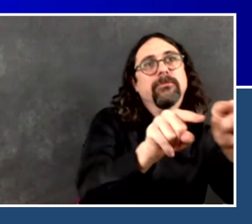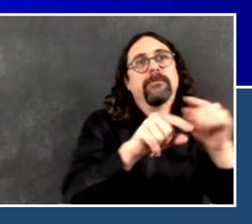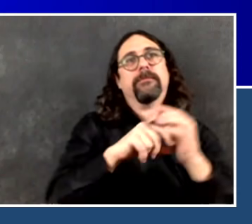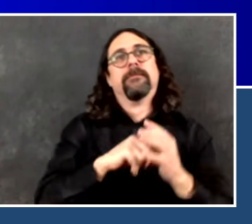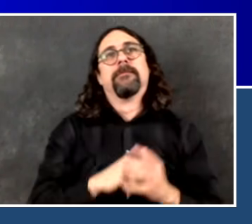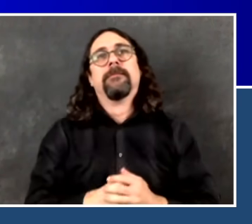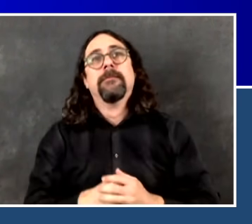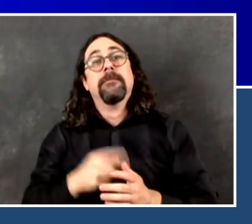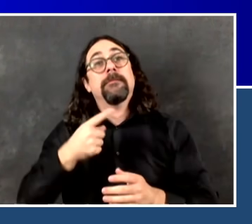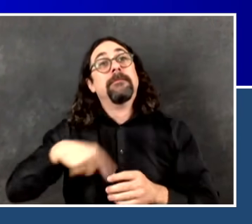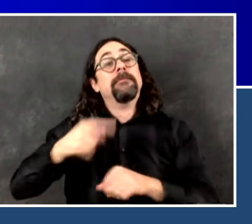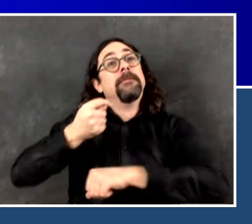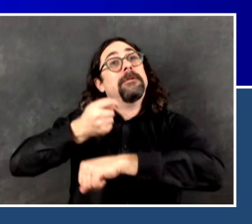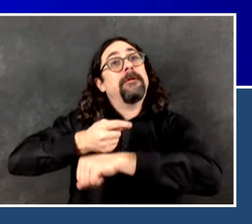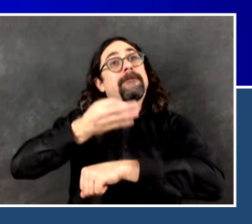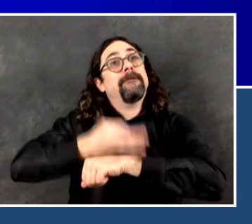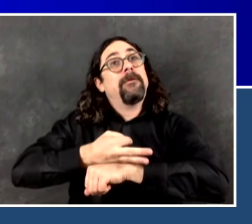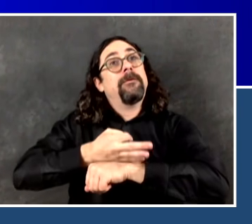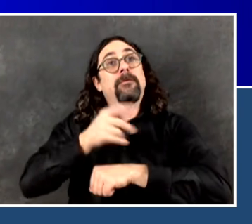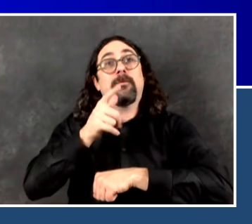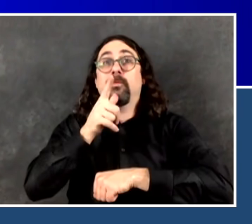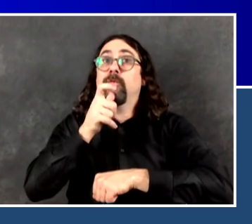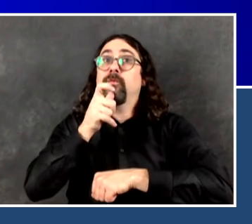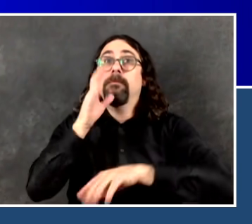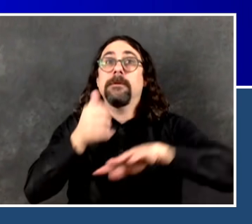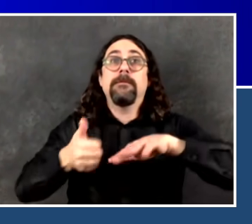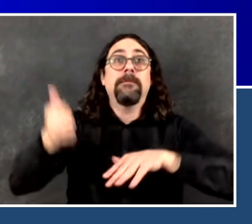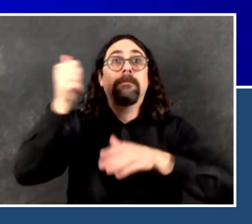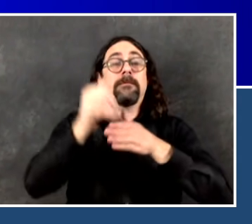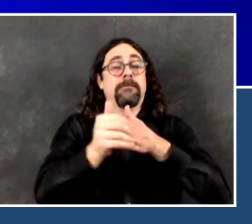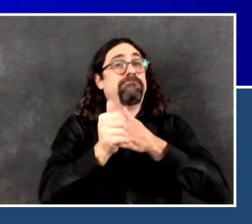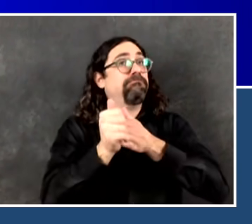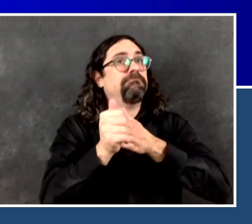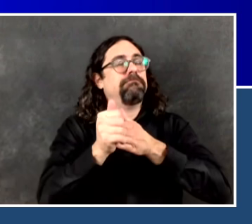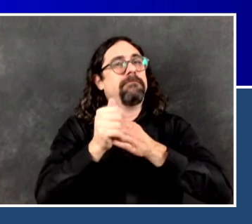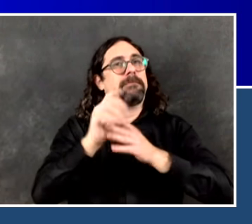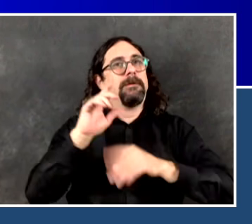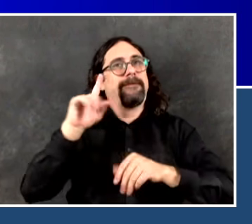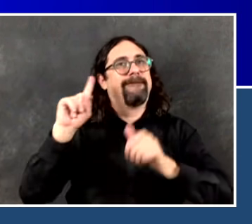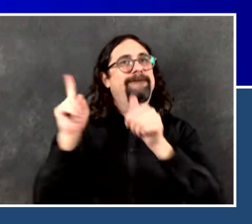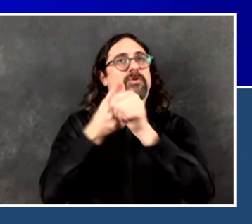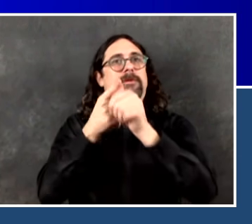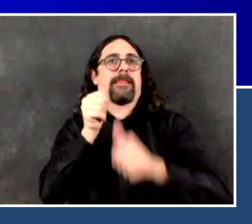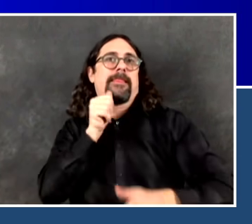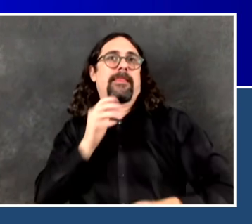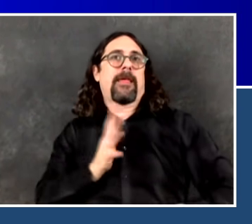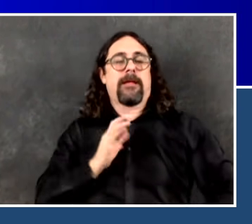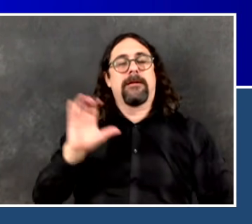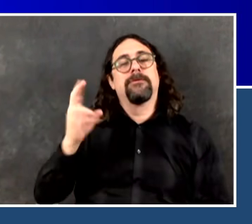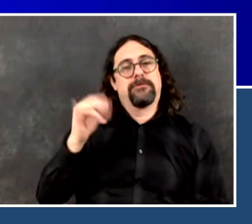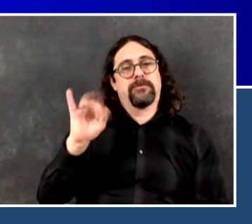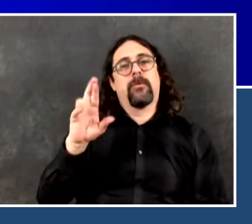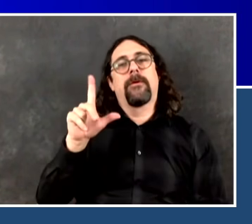NDA BY DEPUTY MAYOR. AND THIS IS BASED ON IDEAS THEY HAVE BOTH